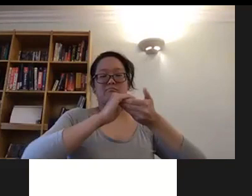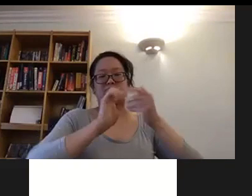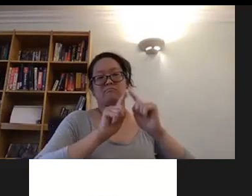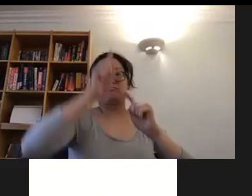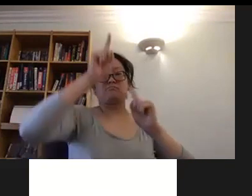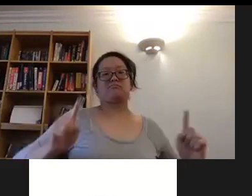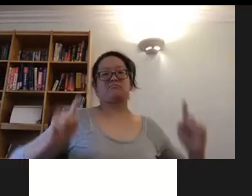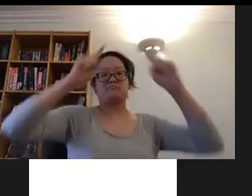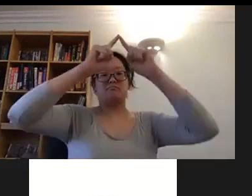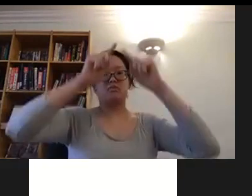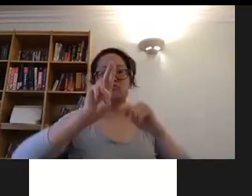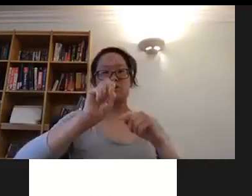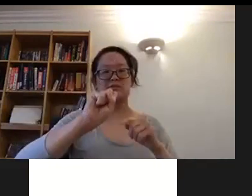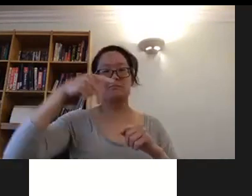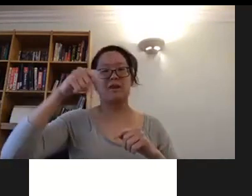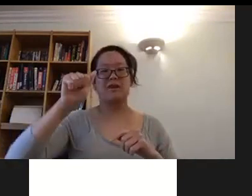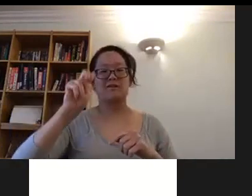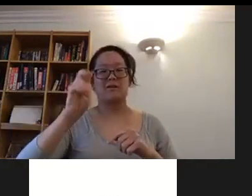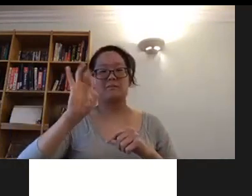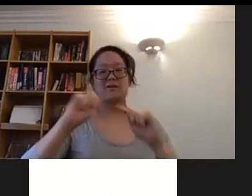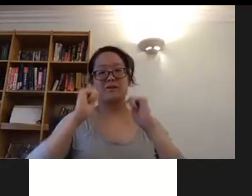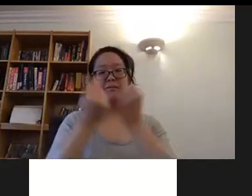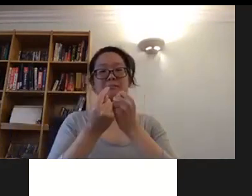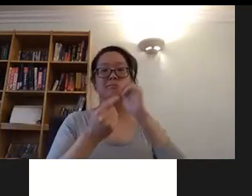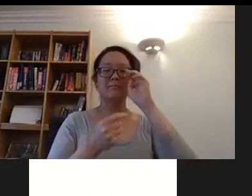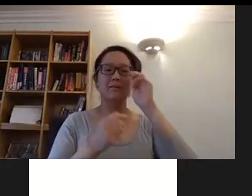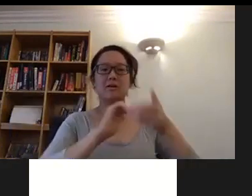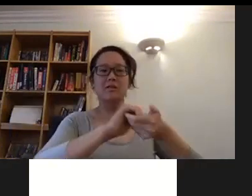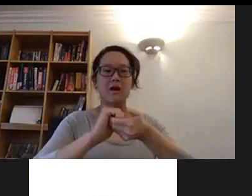And so there really needs to be partnerships in this US pandemic team